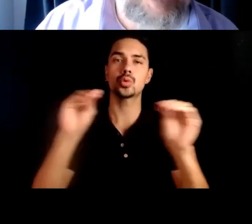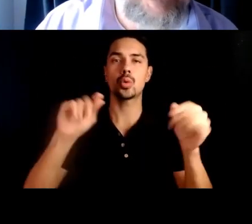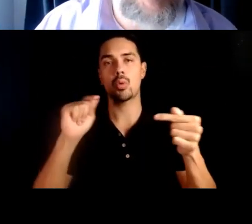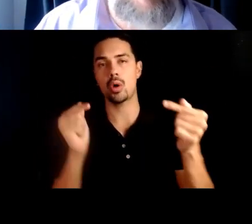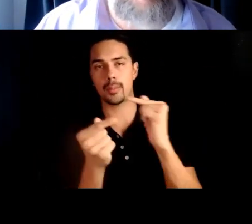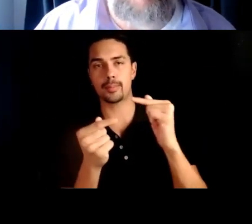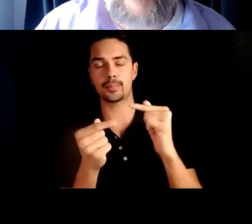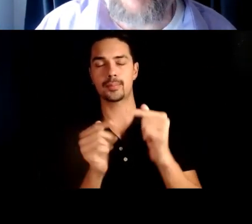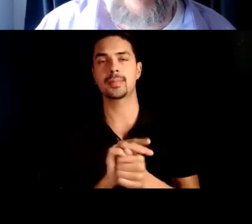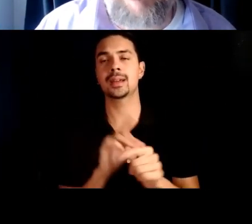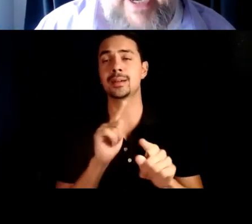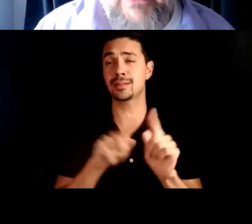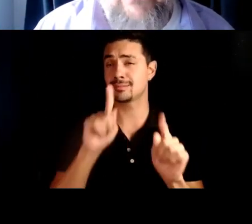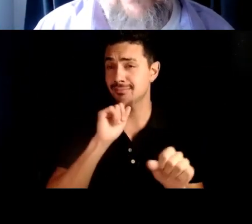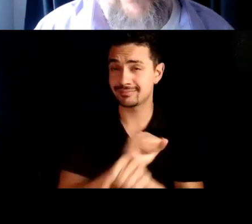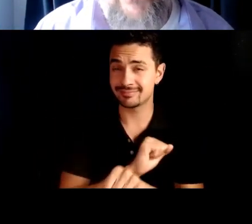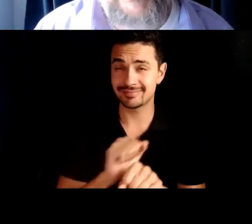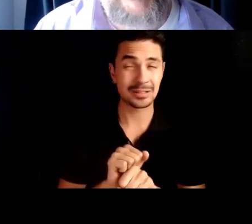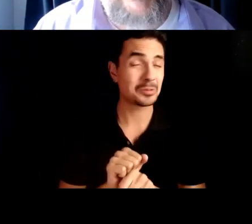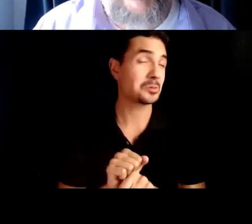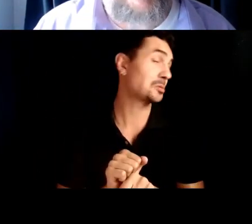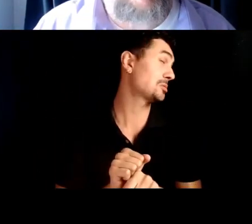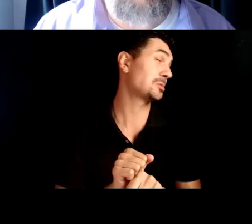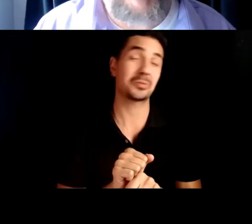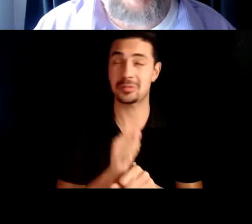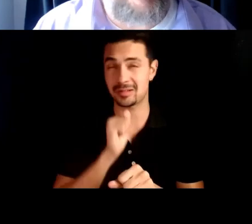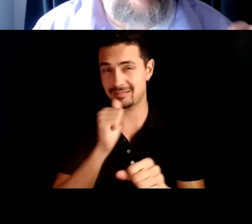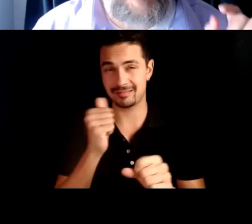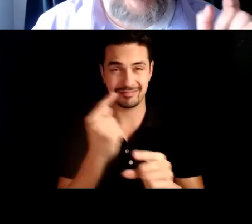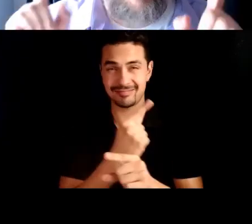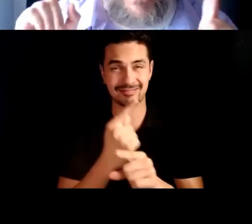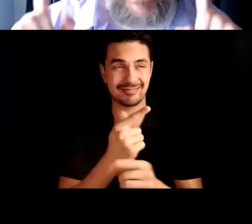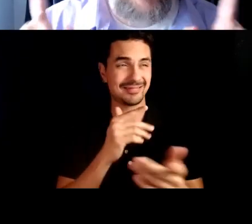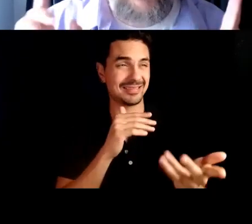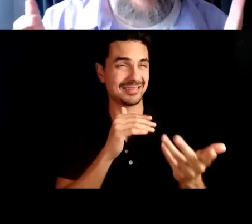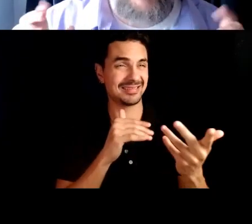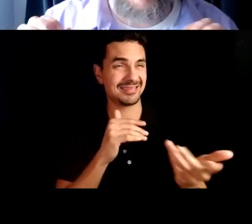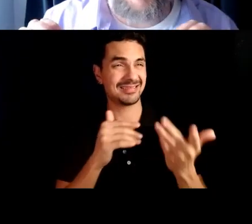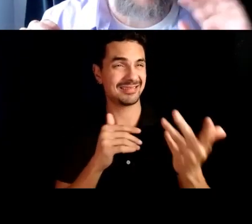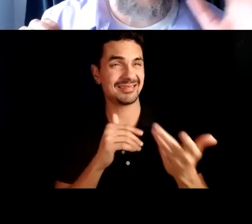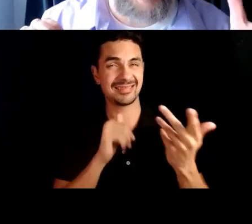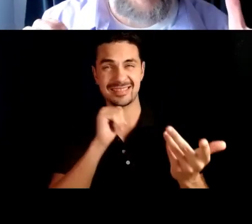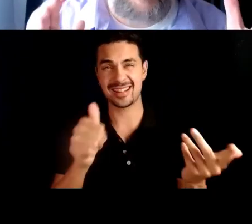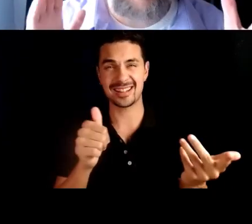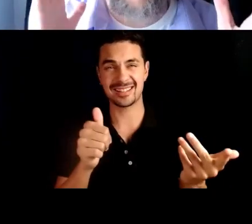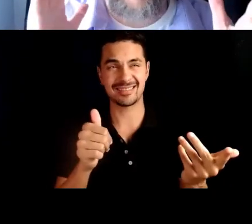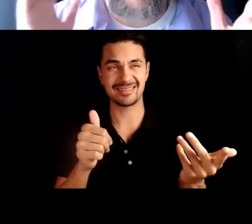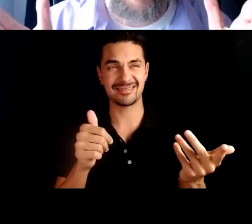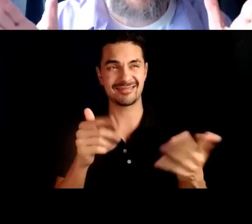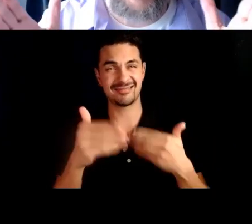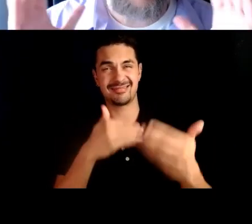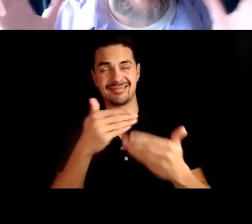but this was often very impractical for folks to live in this binary world of one gender or another gender